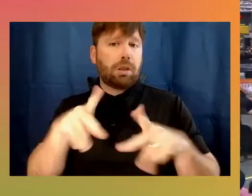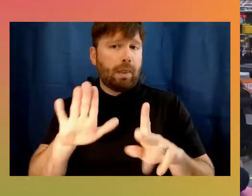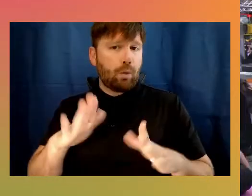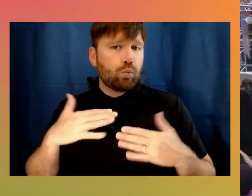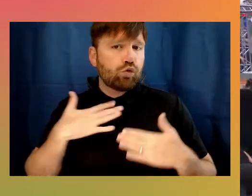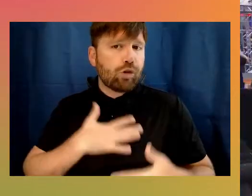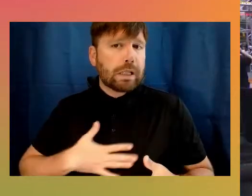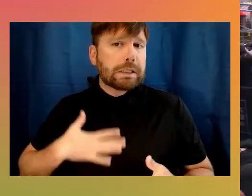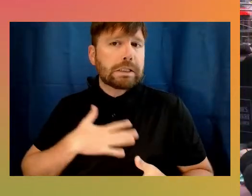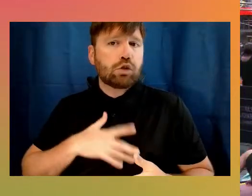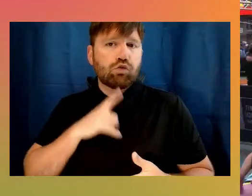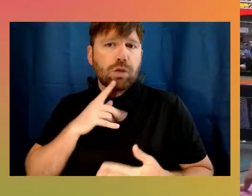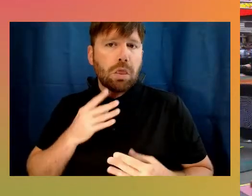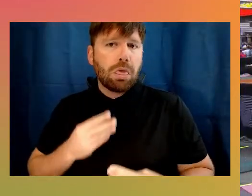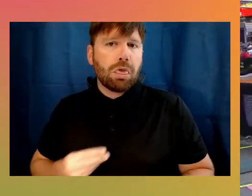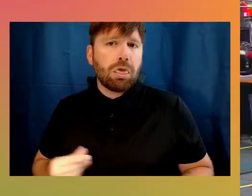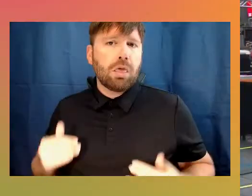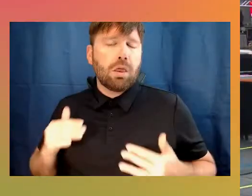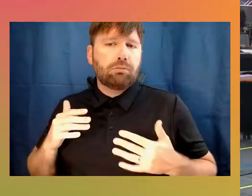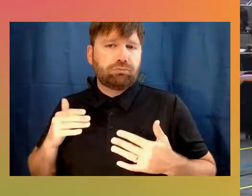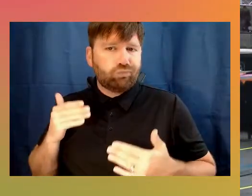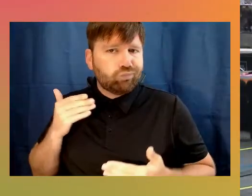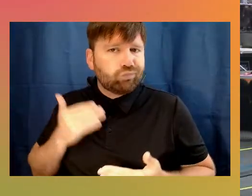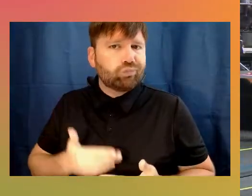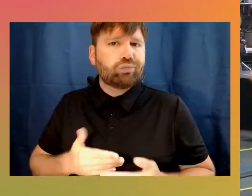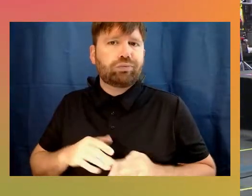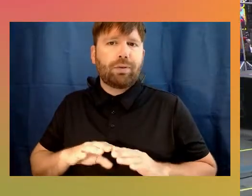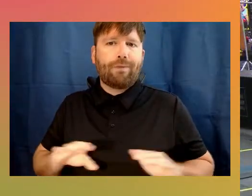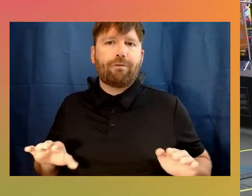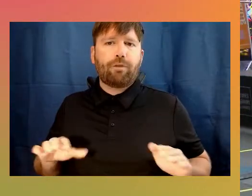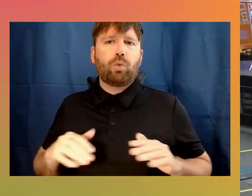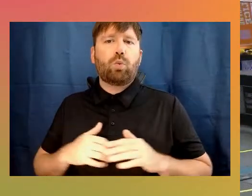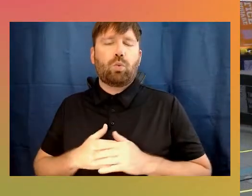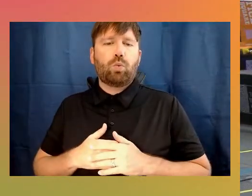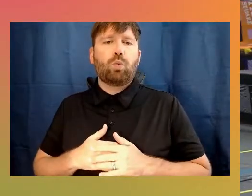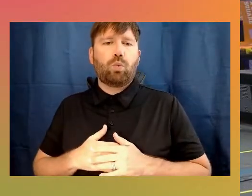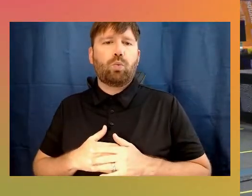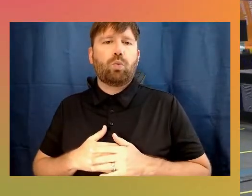MAYBE YOU GAZE UP. AS YOU EXHALE, GENTLY ALLOW THE